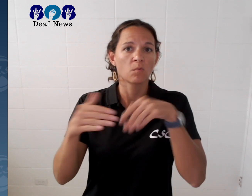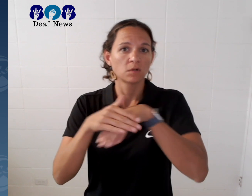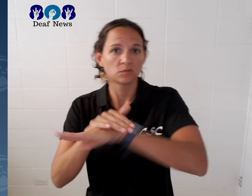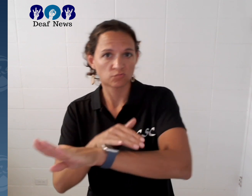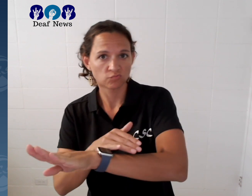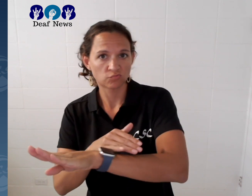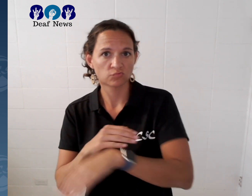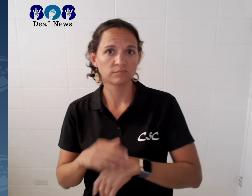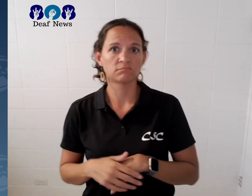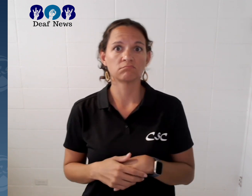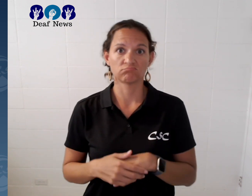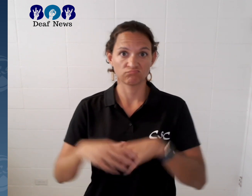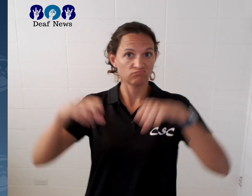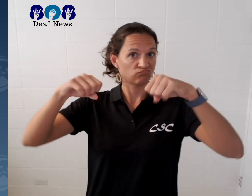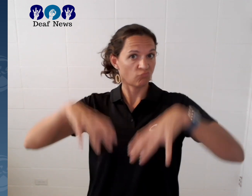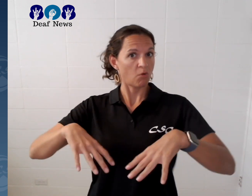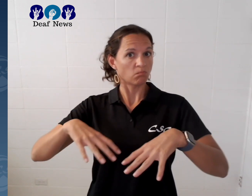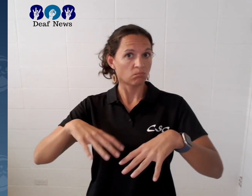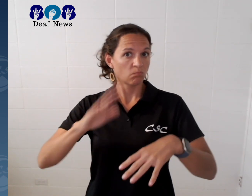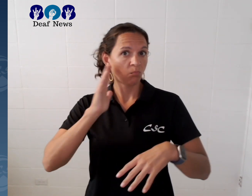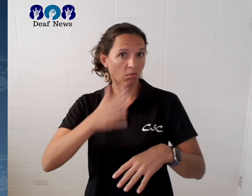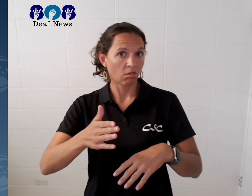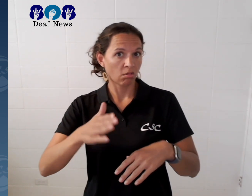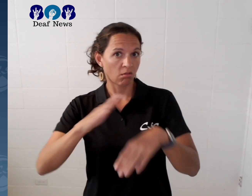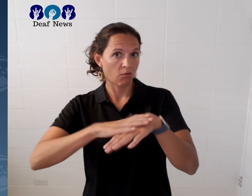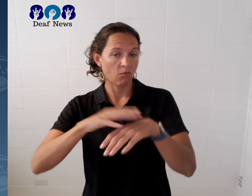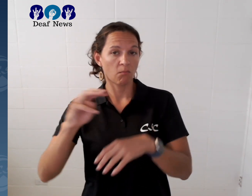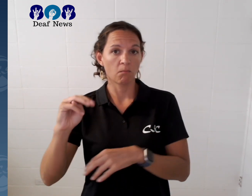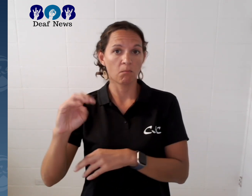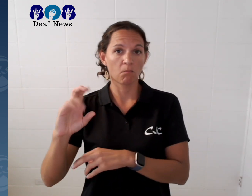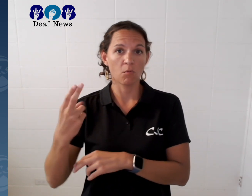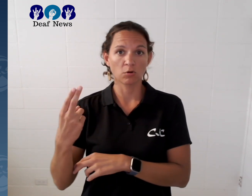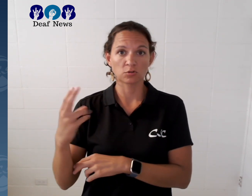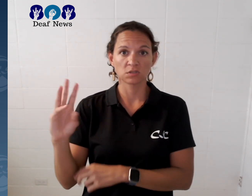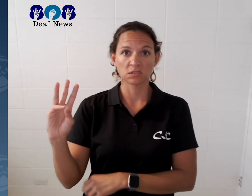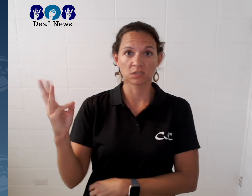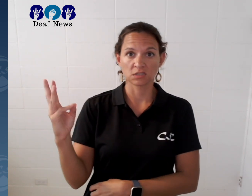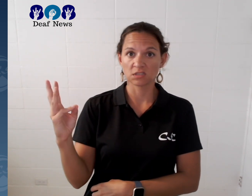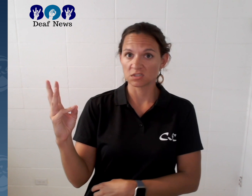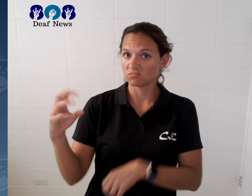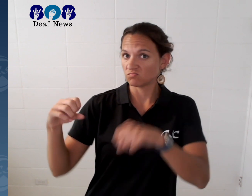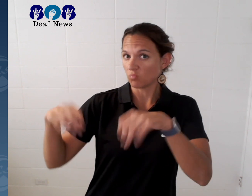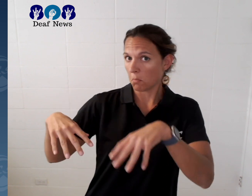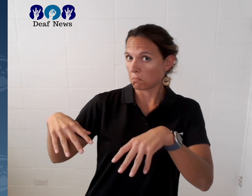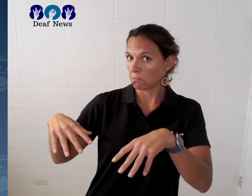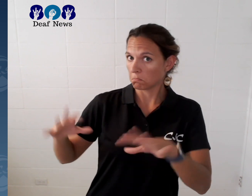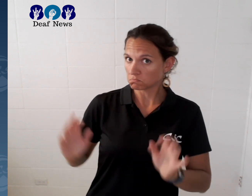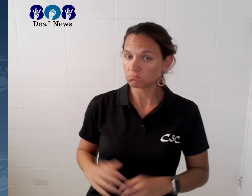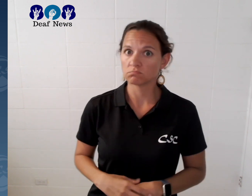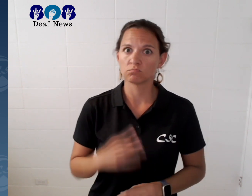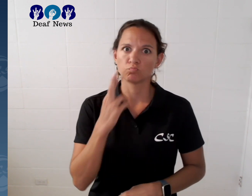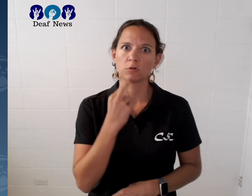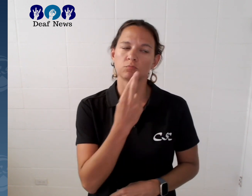You had to show proof you were COVId free before you could enter the restaurant. This restriction